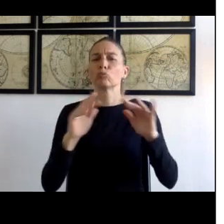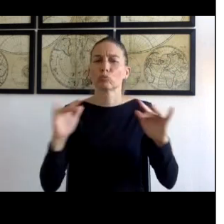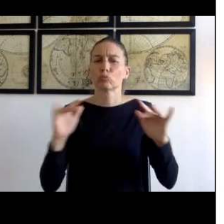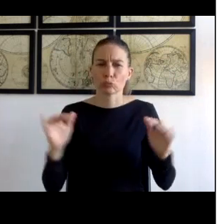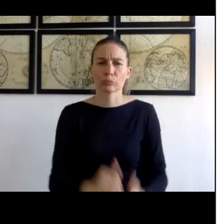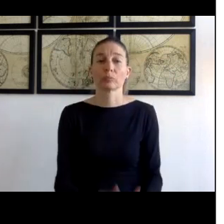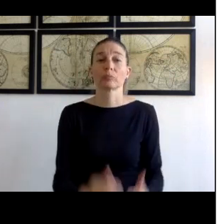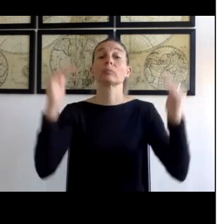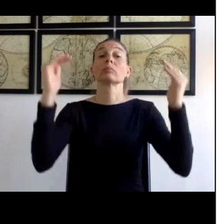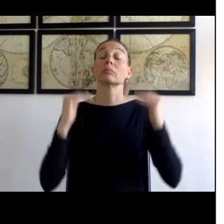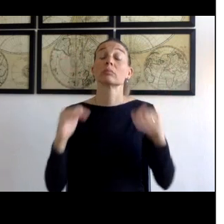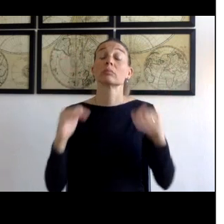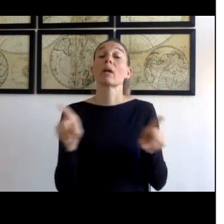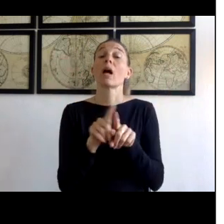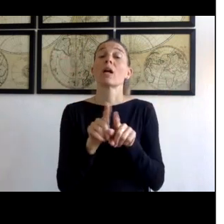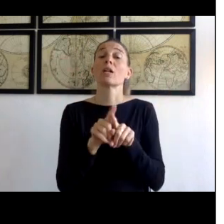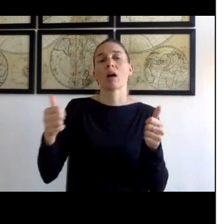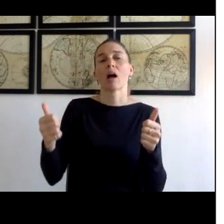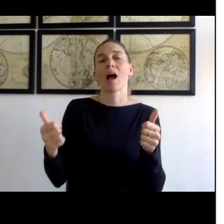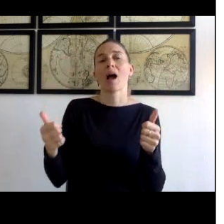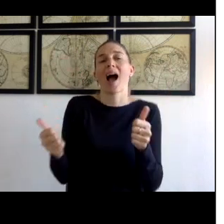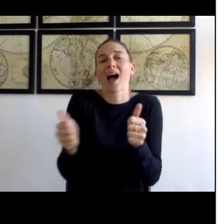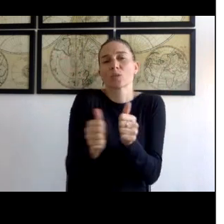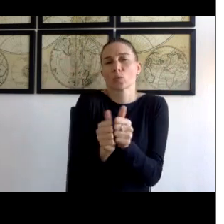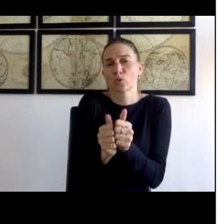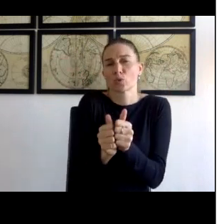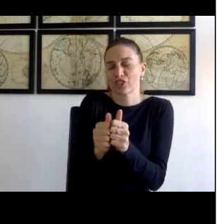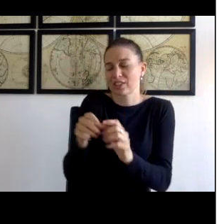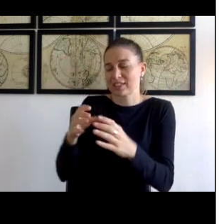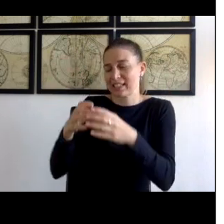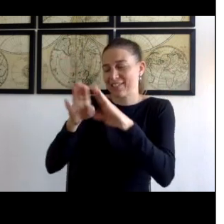which is basically the infrastructure that is around